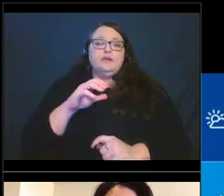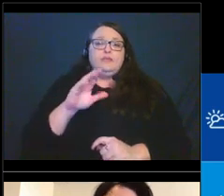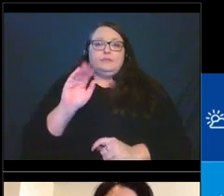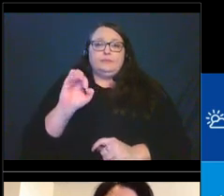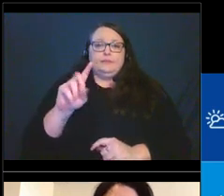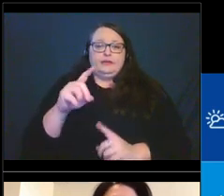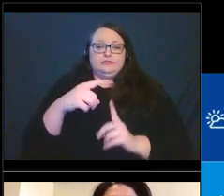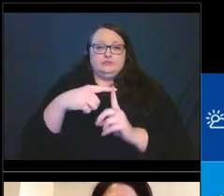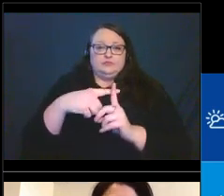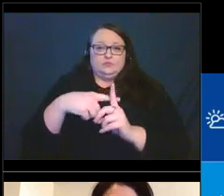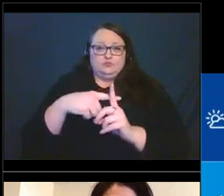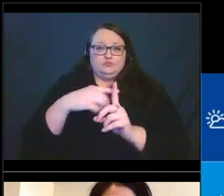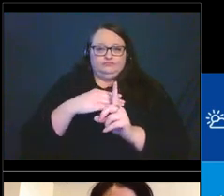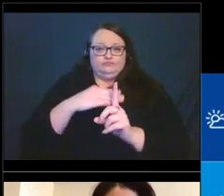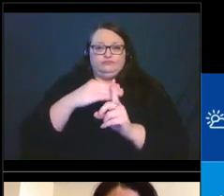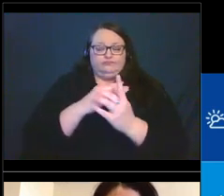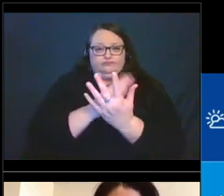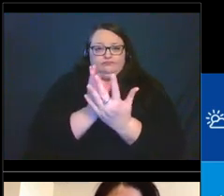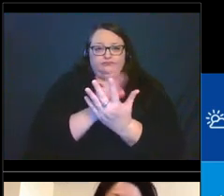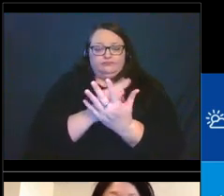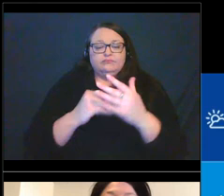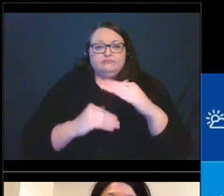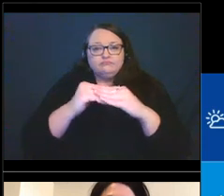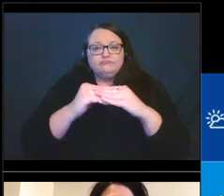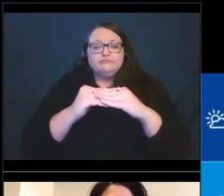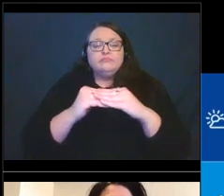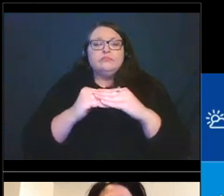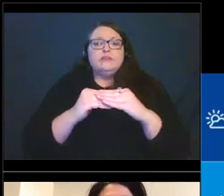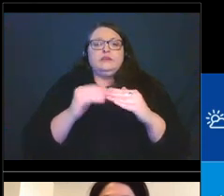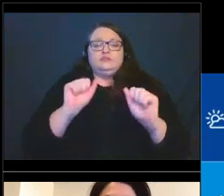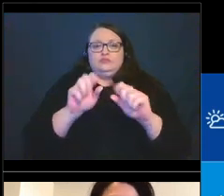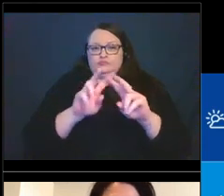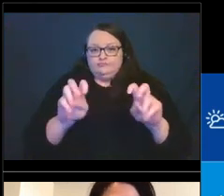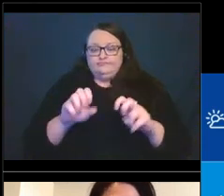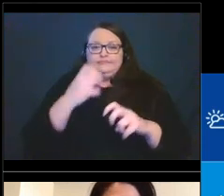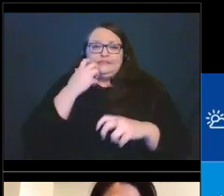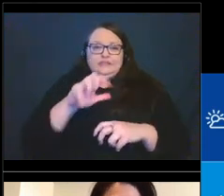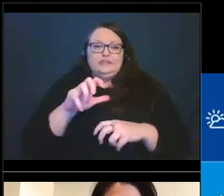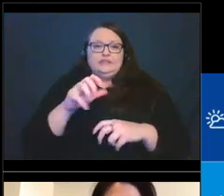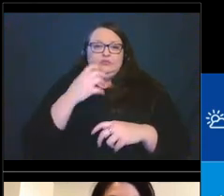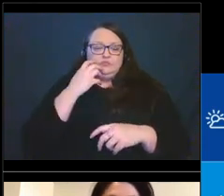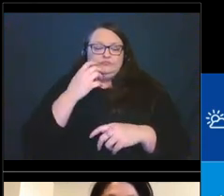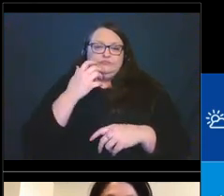temperature parameters to devise HeatRisk. HeatRisk is the first multi-tiered framework